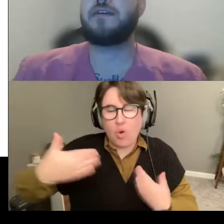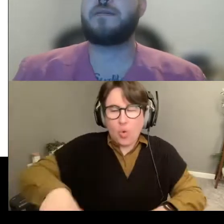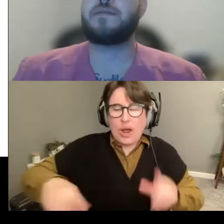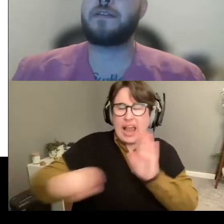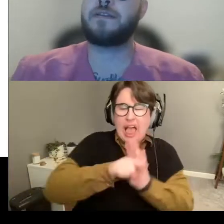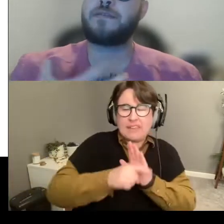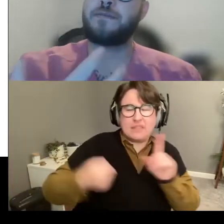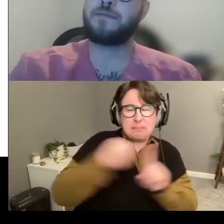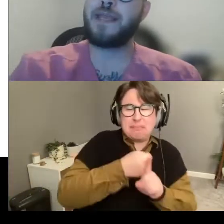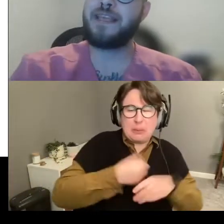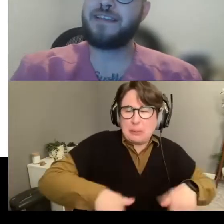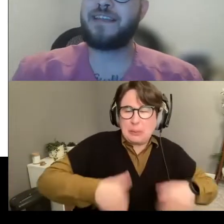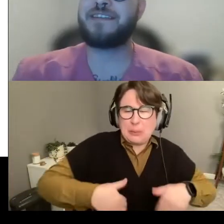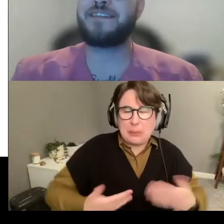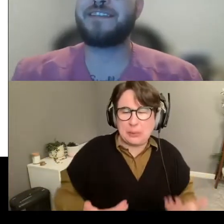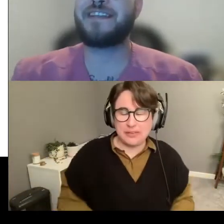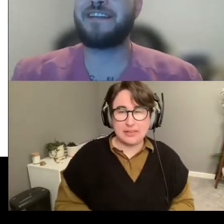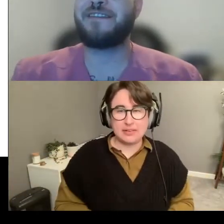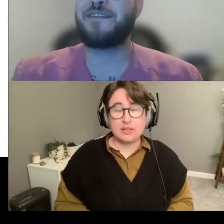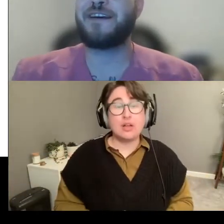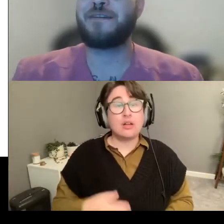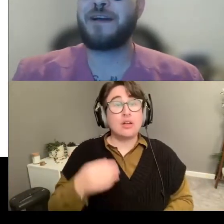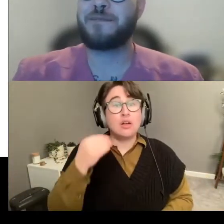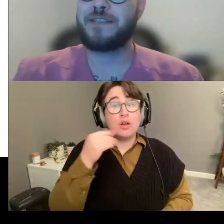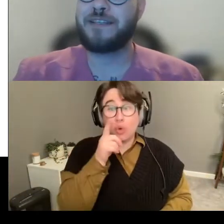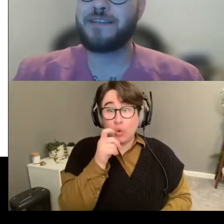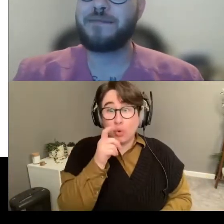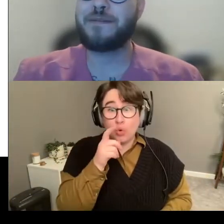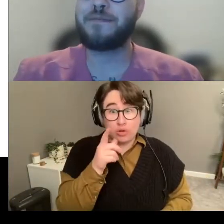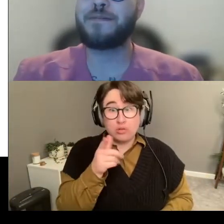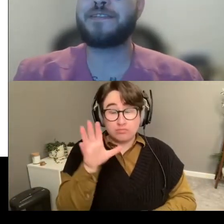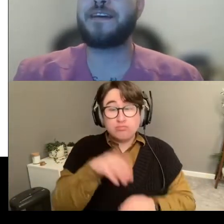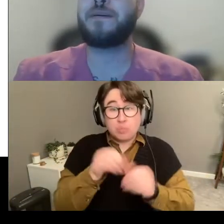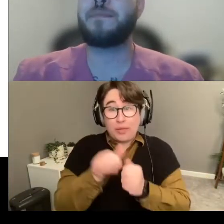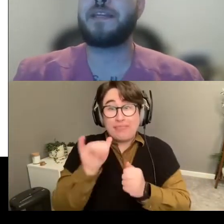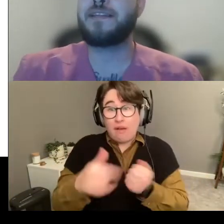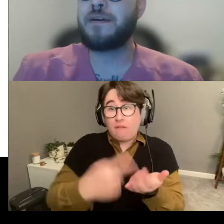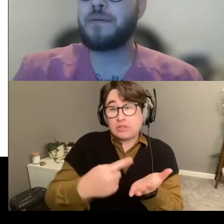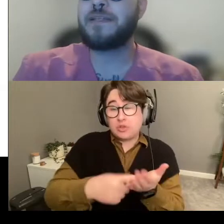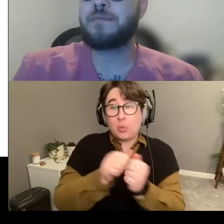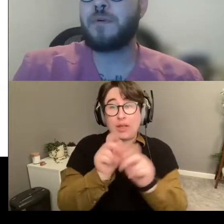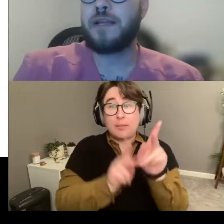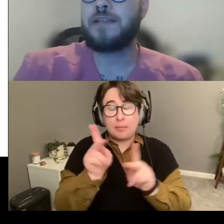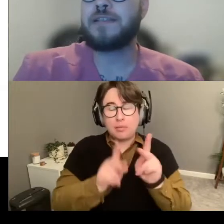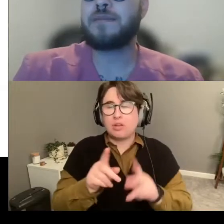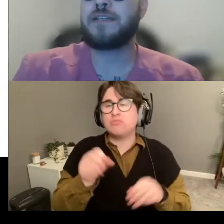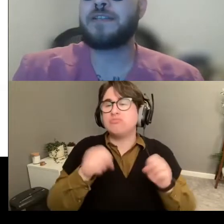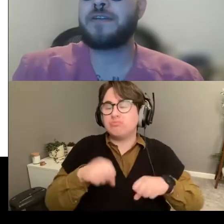So for those who may engage in this kind of conversation with folks, it is always important to make sure